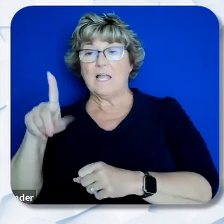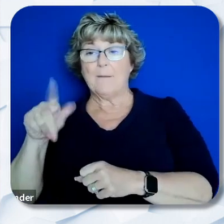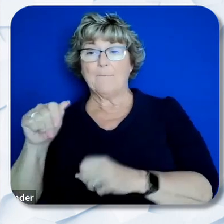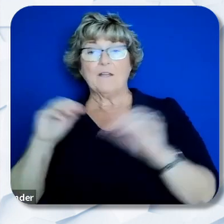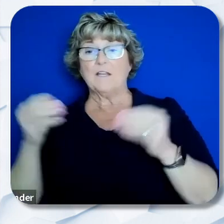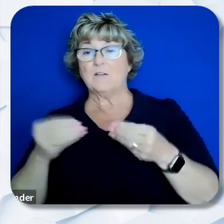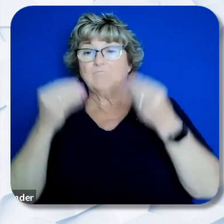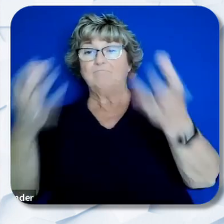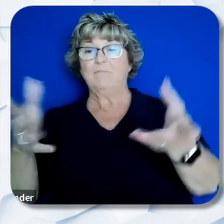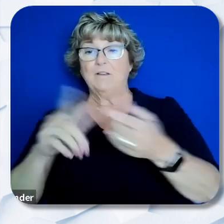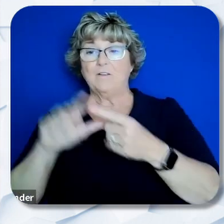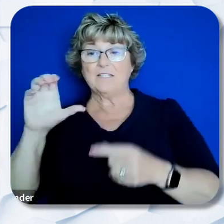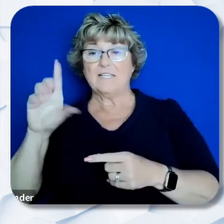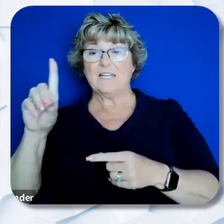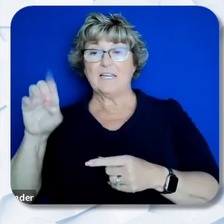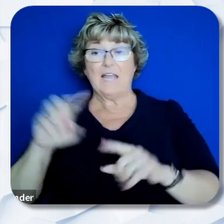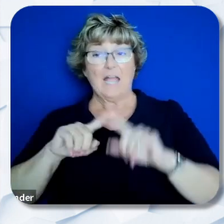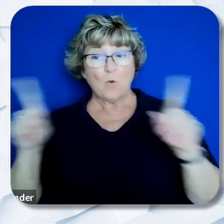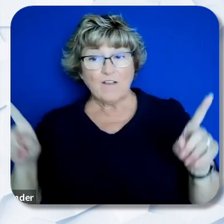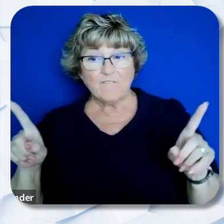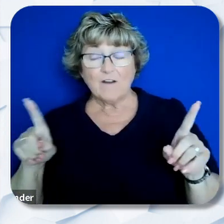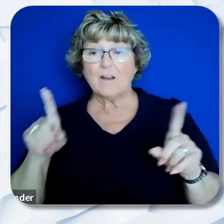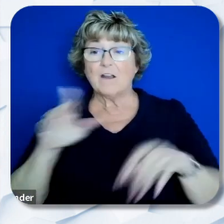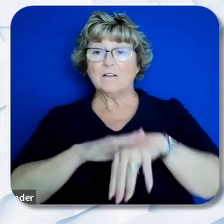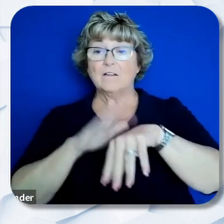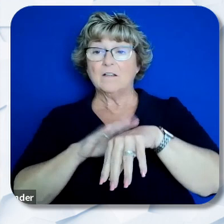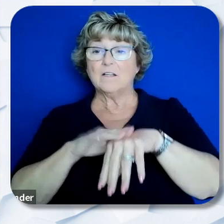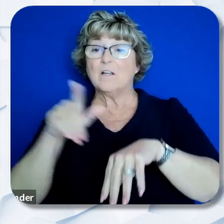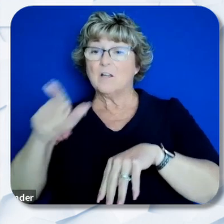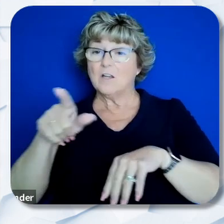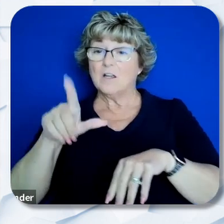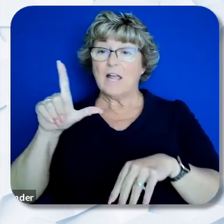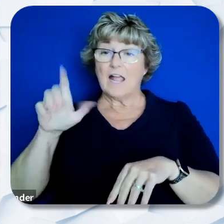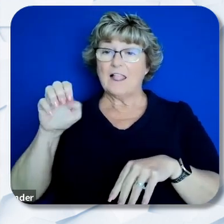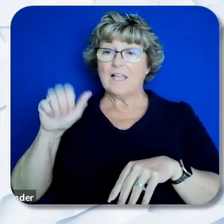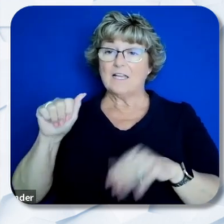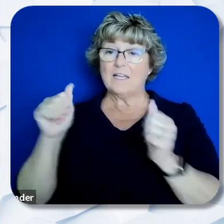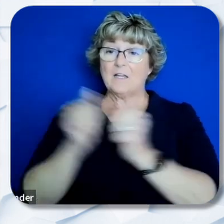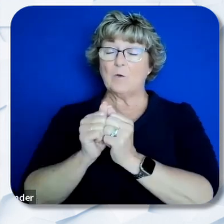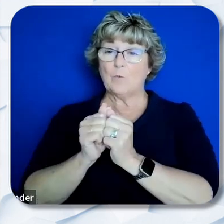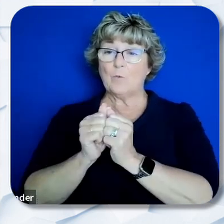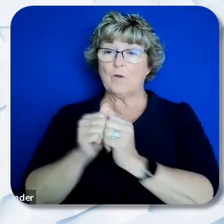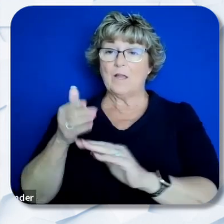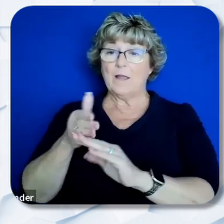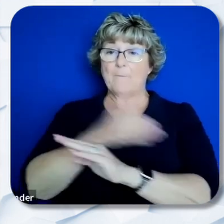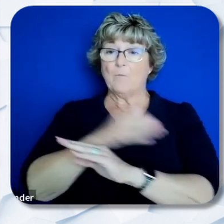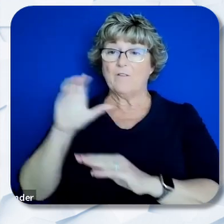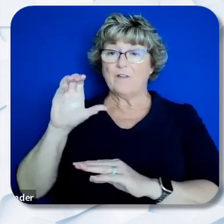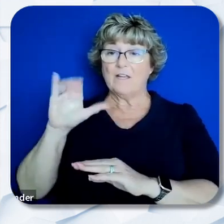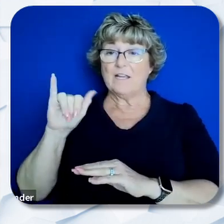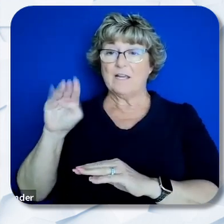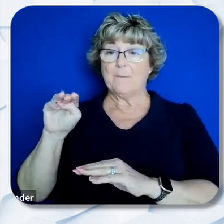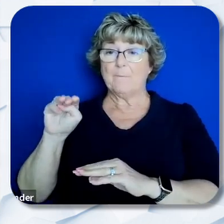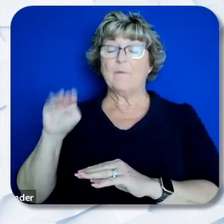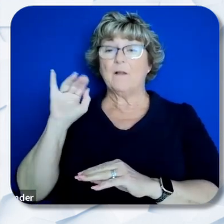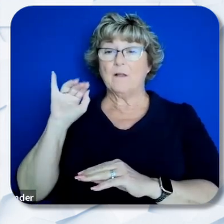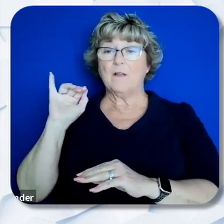in to CDE. However, if you are an LEA with a previous CIM, those CCEIS in progress reports